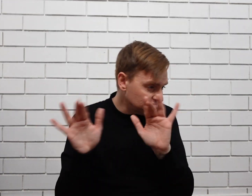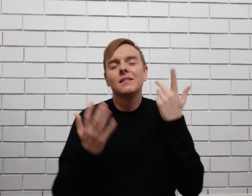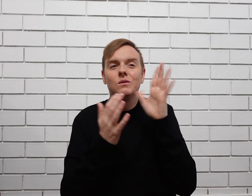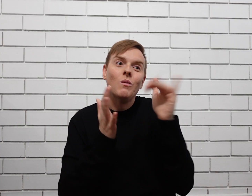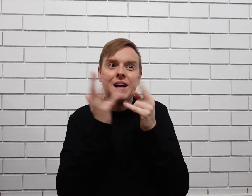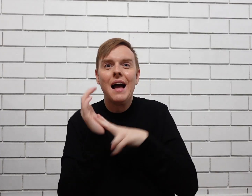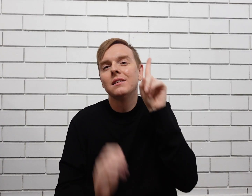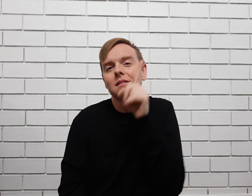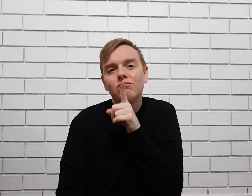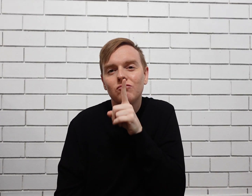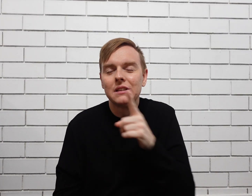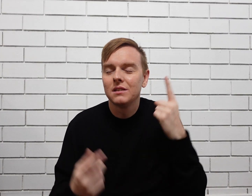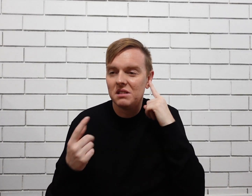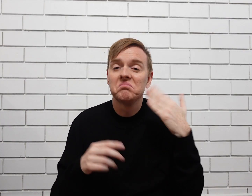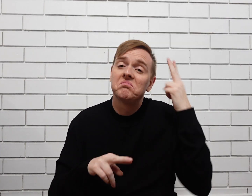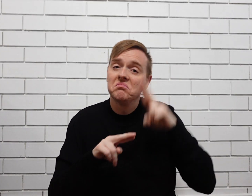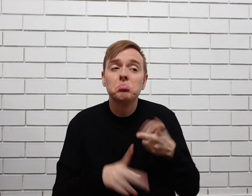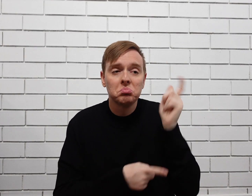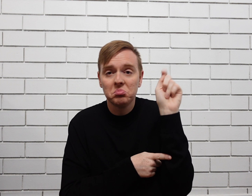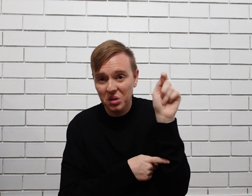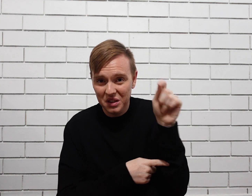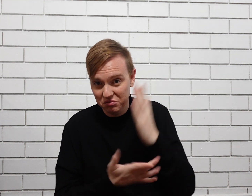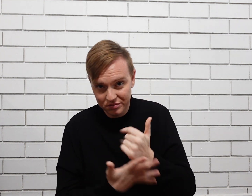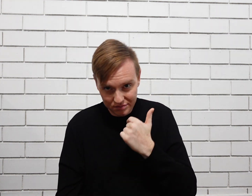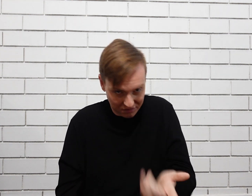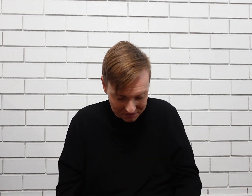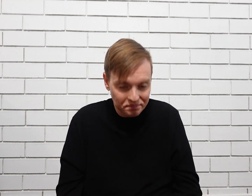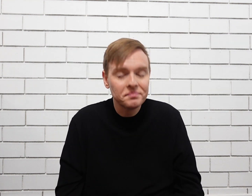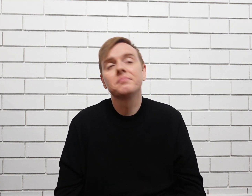The doctor told my parents, "Your son is hearing," and they didn't really care. They weren't bothered about it at all.